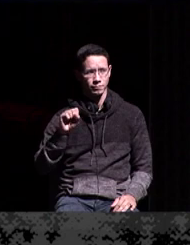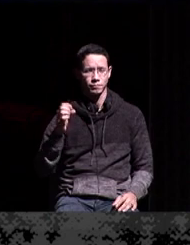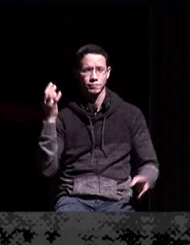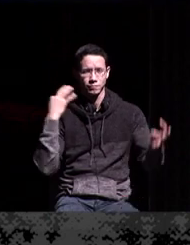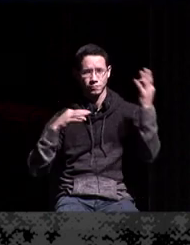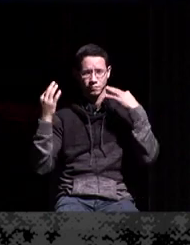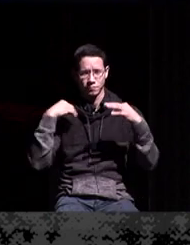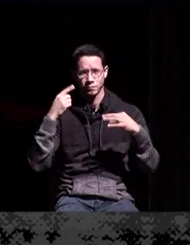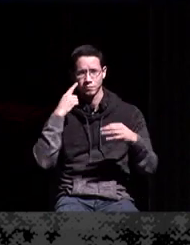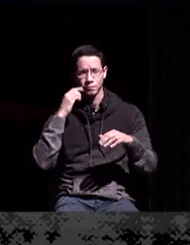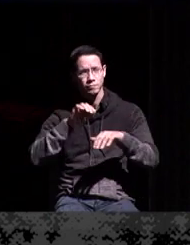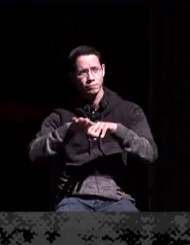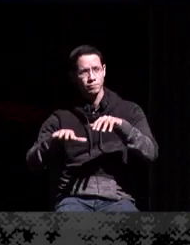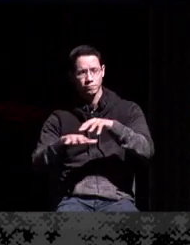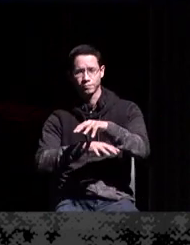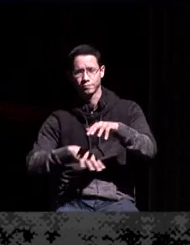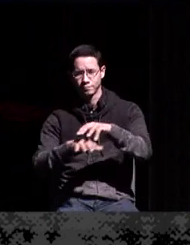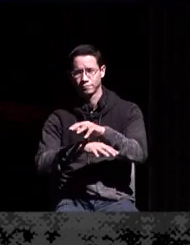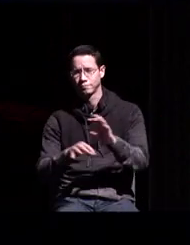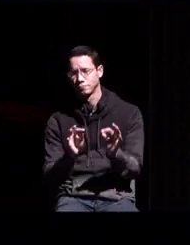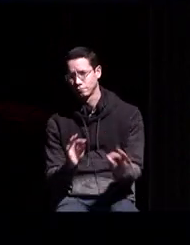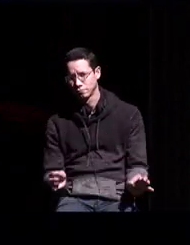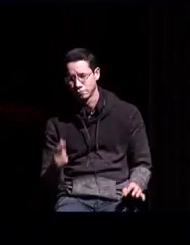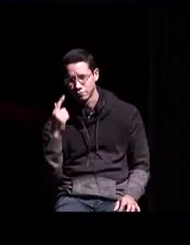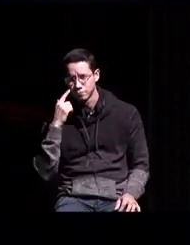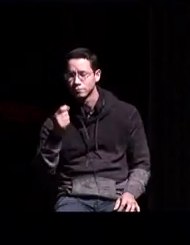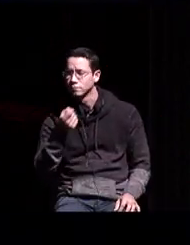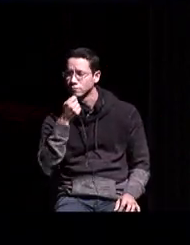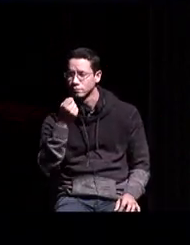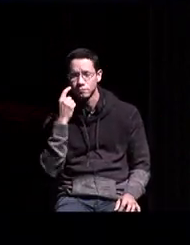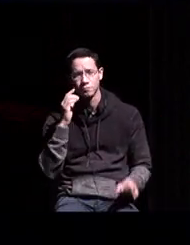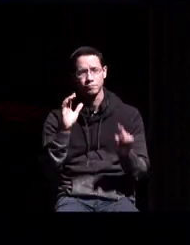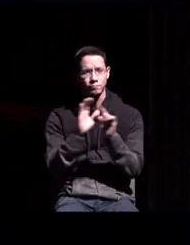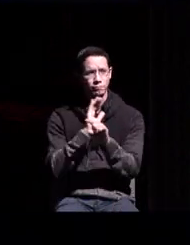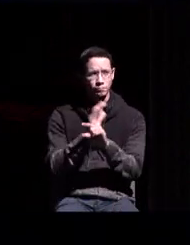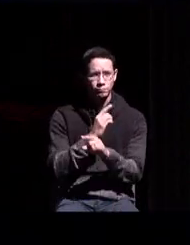For the mediation and presentation of the panelists we invite Mr. Helio Hintze,